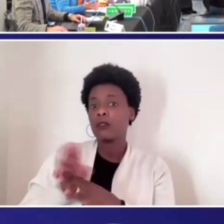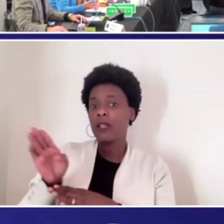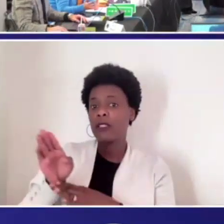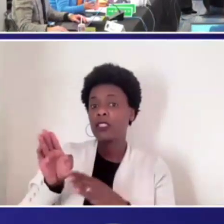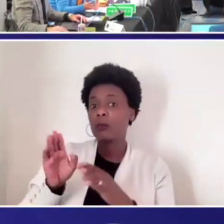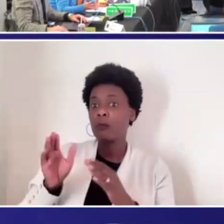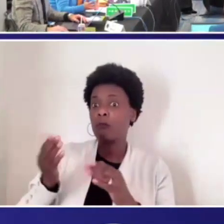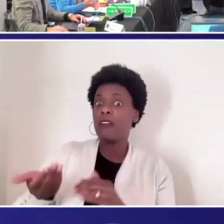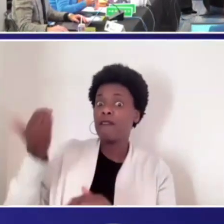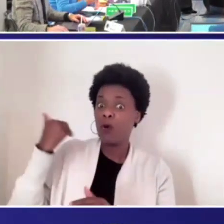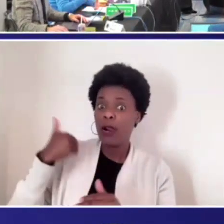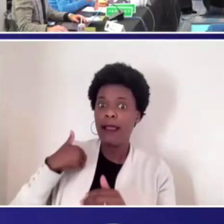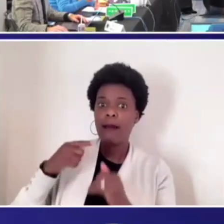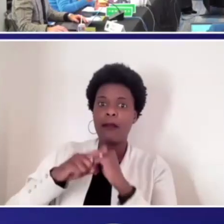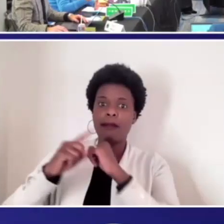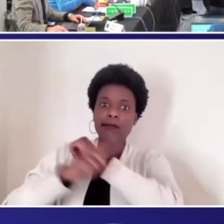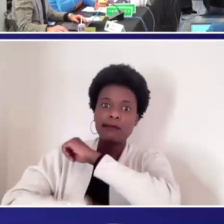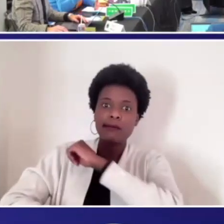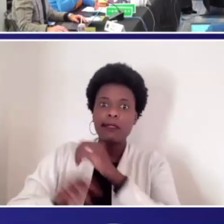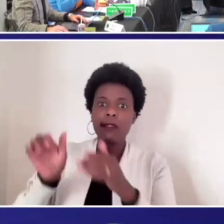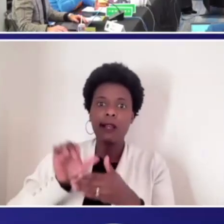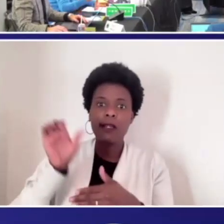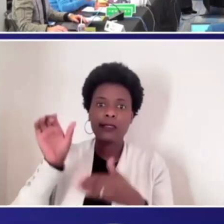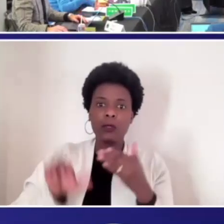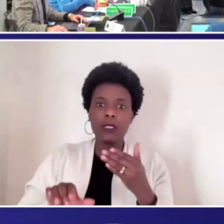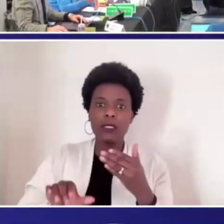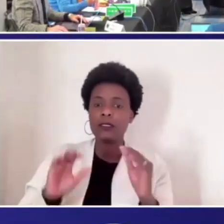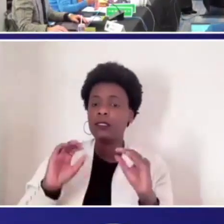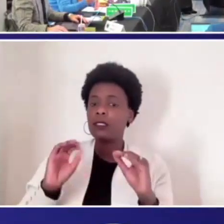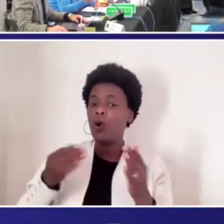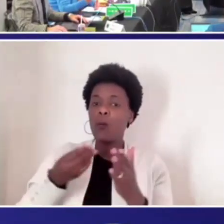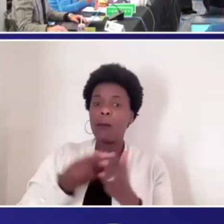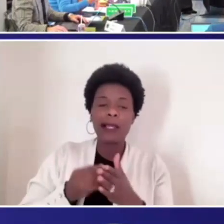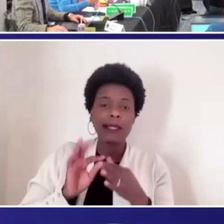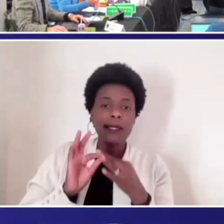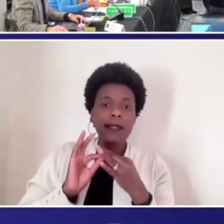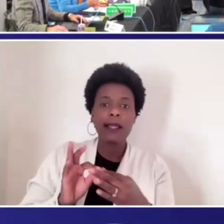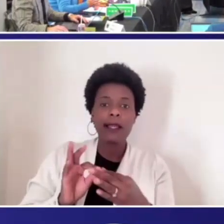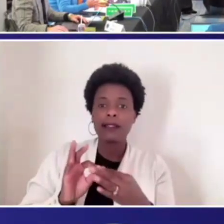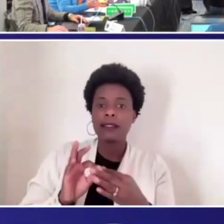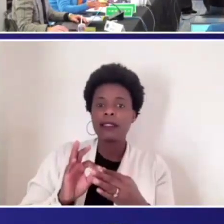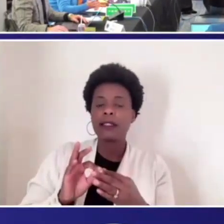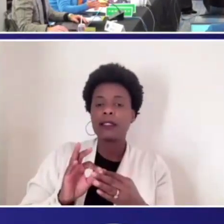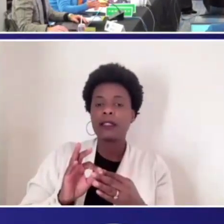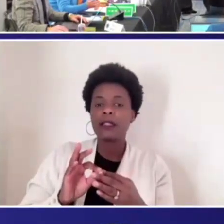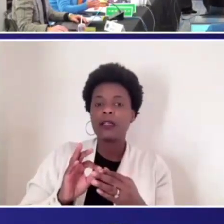Right? There was no financial consequence to how students were classified in that.